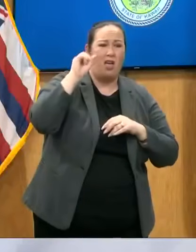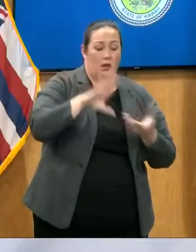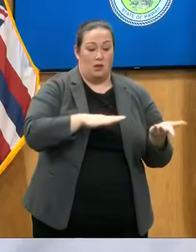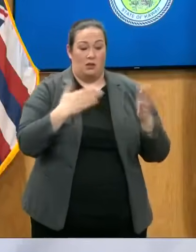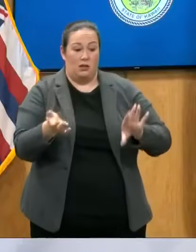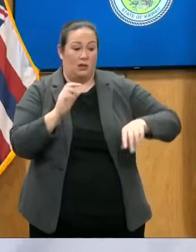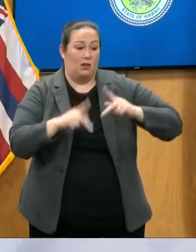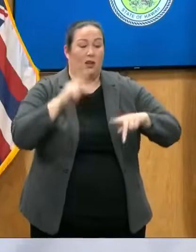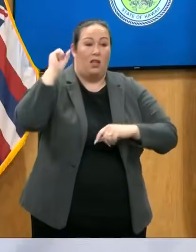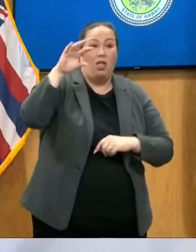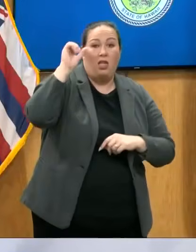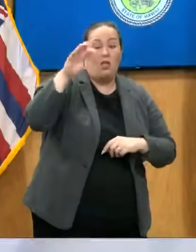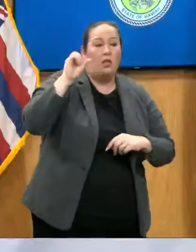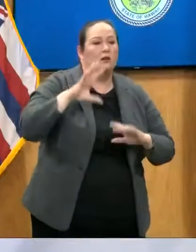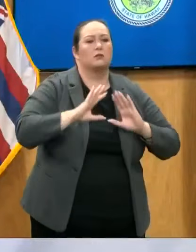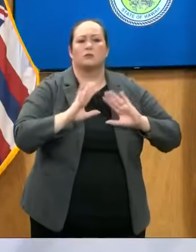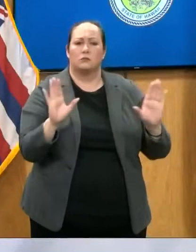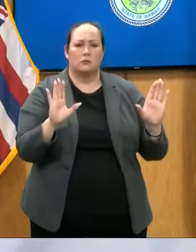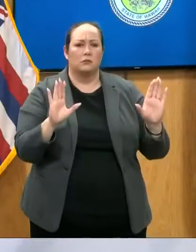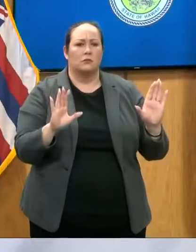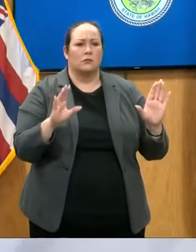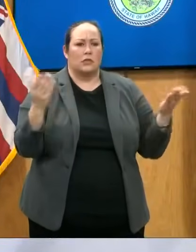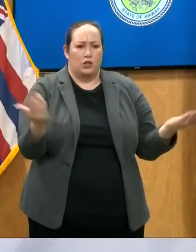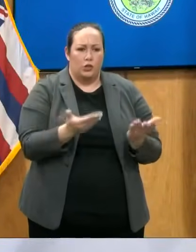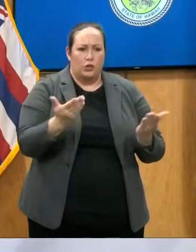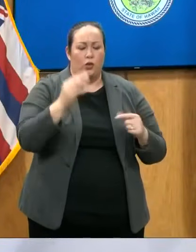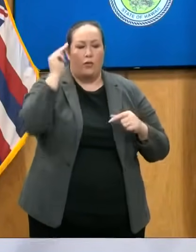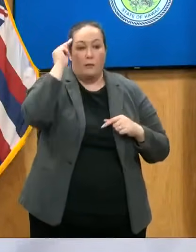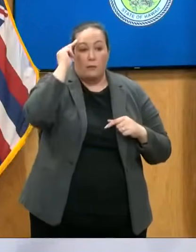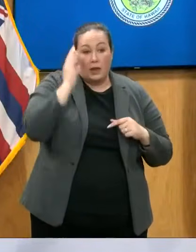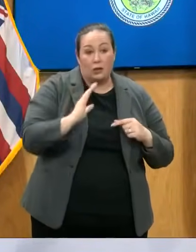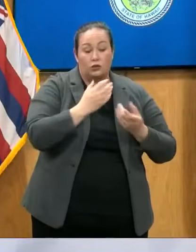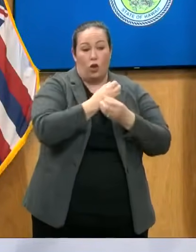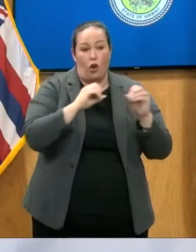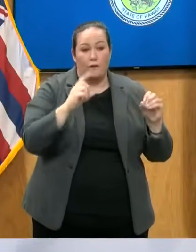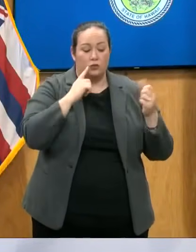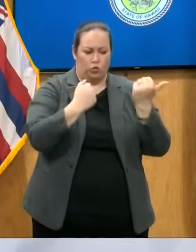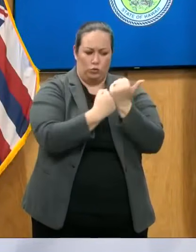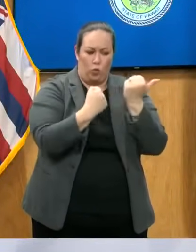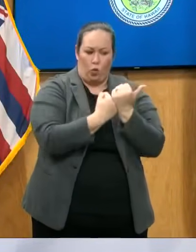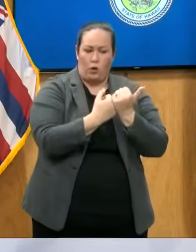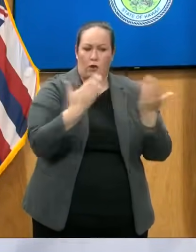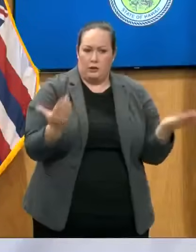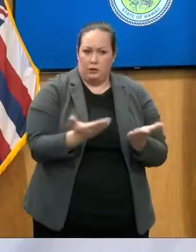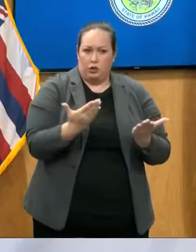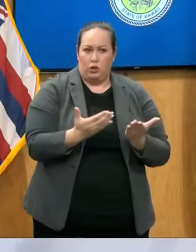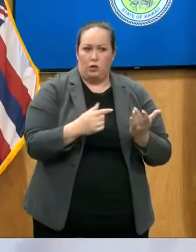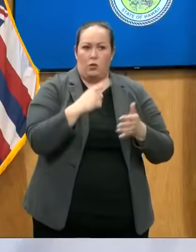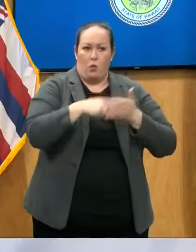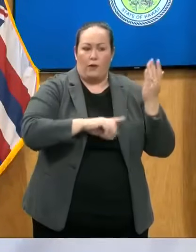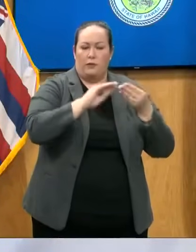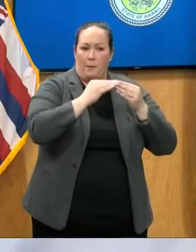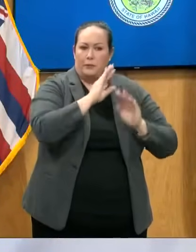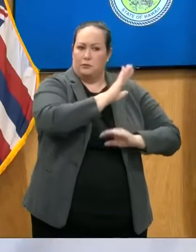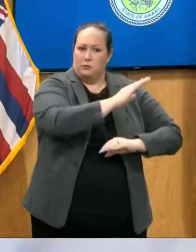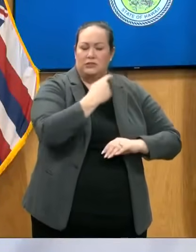office? please those numbers and stuff that might come out. It comes to the mayor's office. we're here to support the county, the mirror, his team